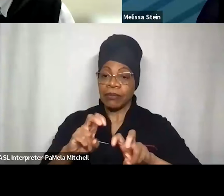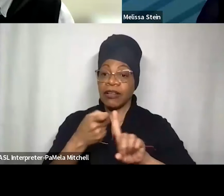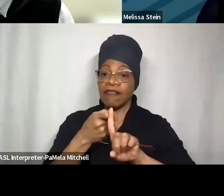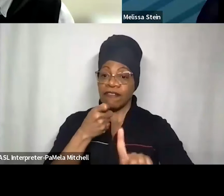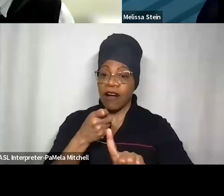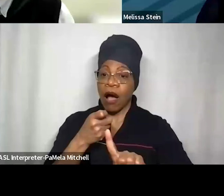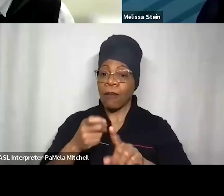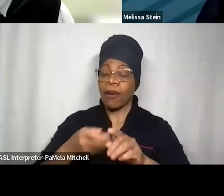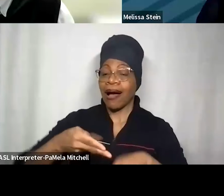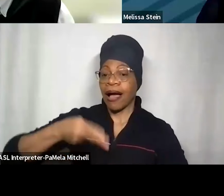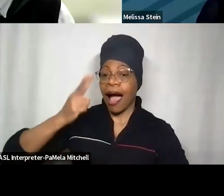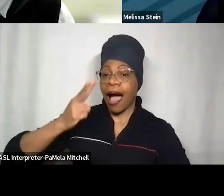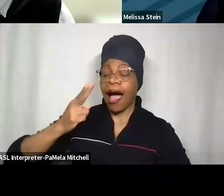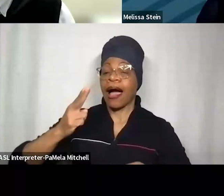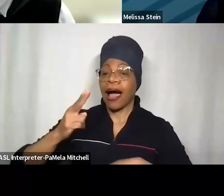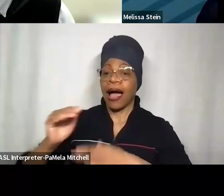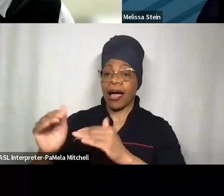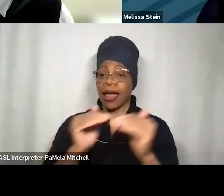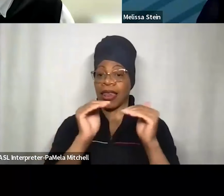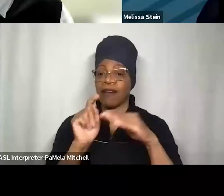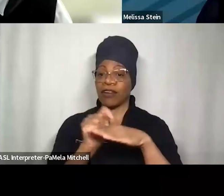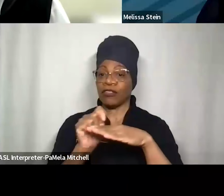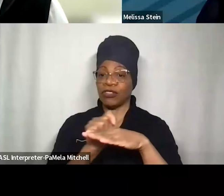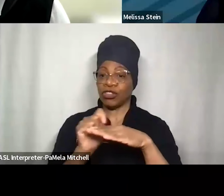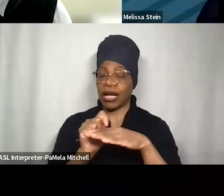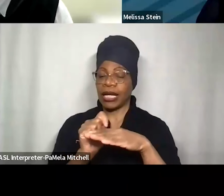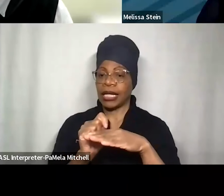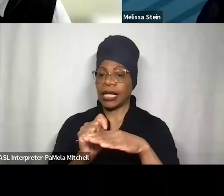And so to do that well, both the risk screening